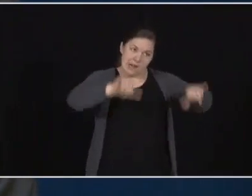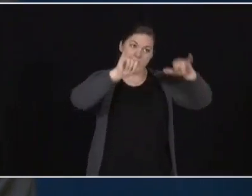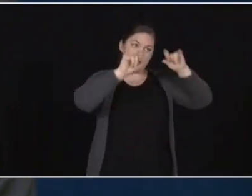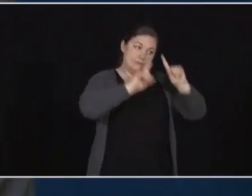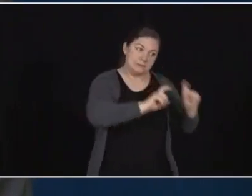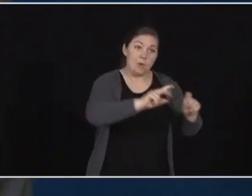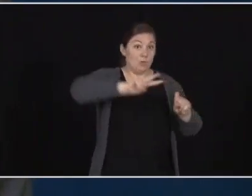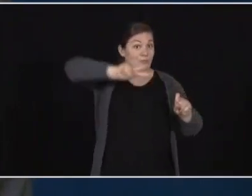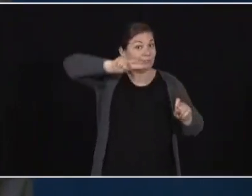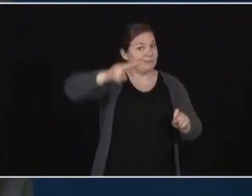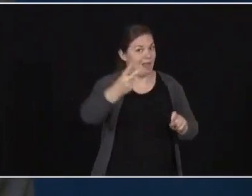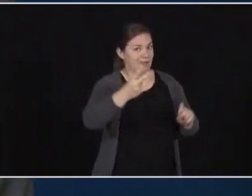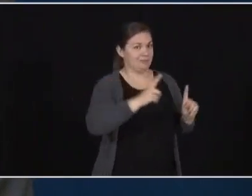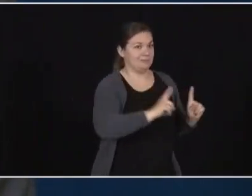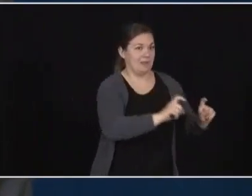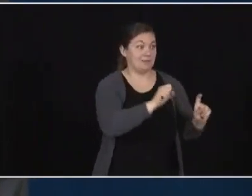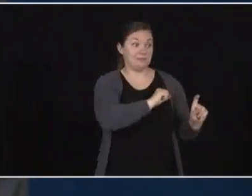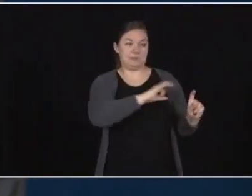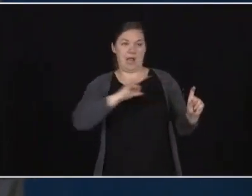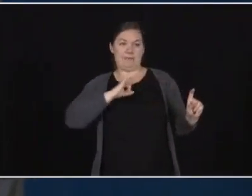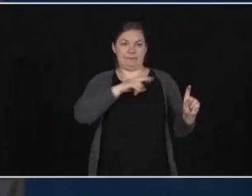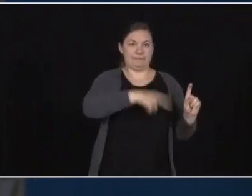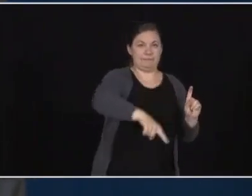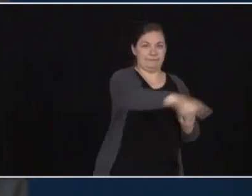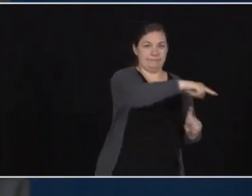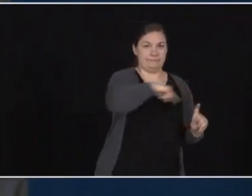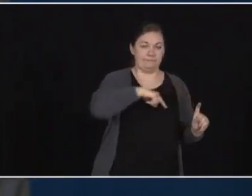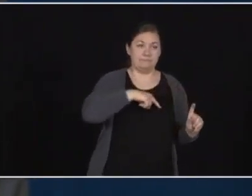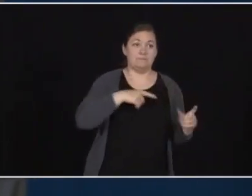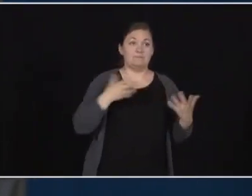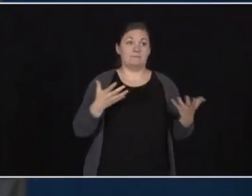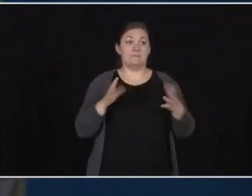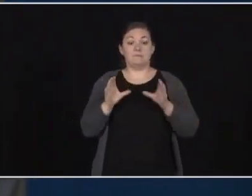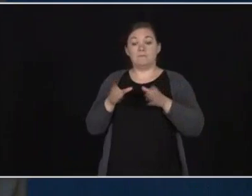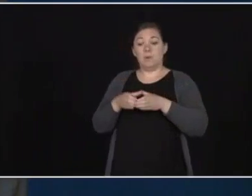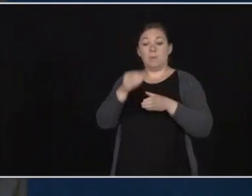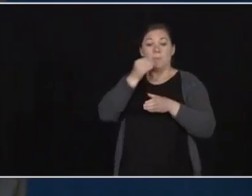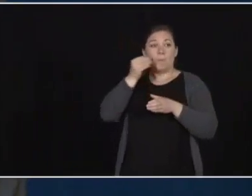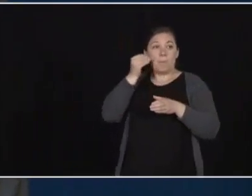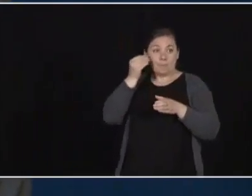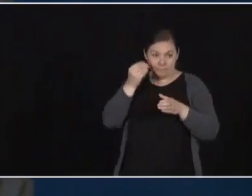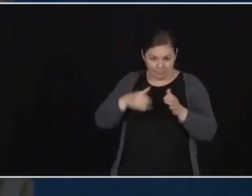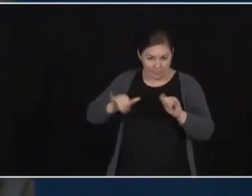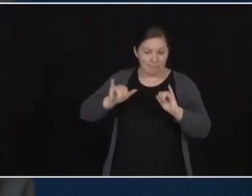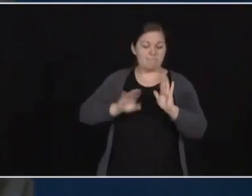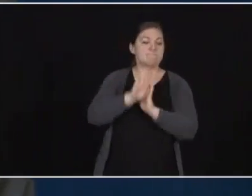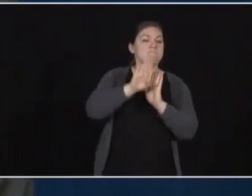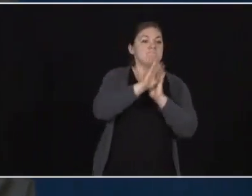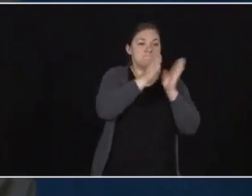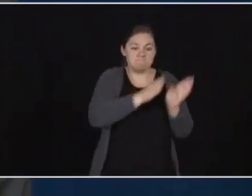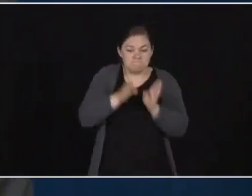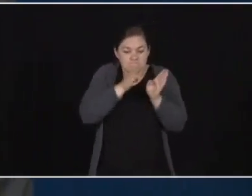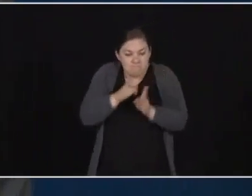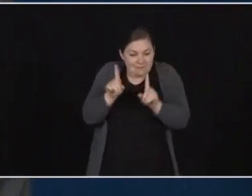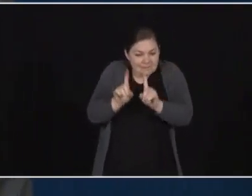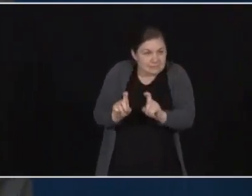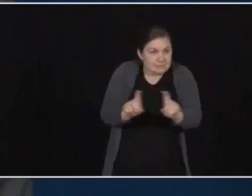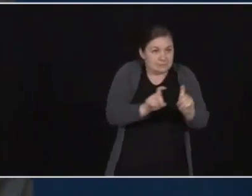For example in retirement homes were actively doing testing and long-term care homes are working to test staff again after the initial testing that was done.